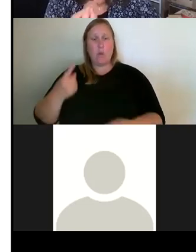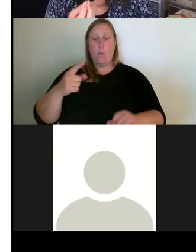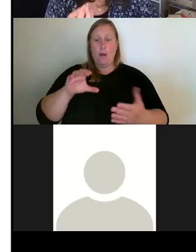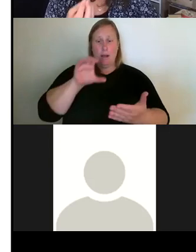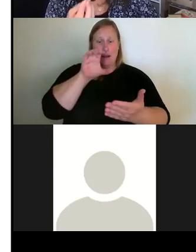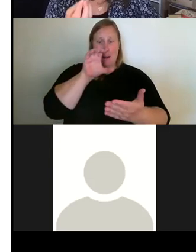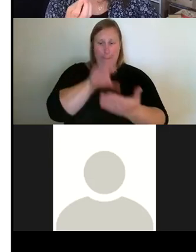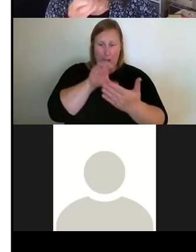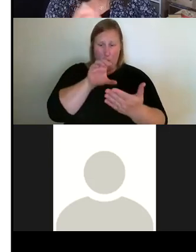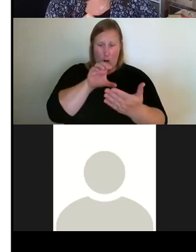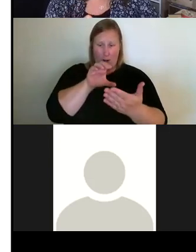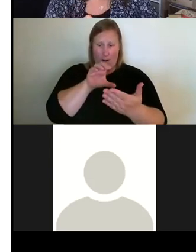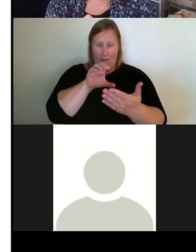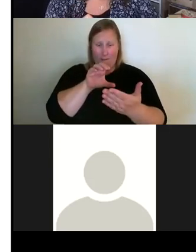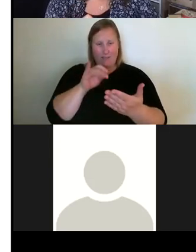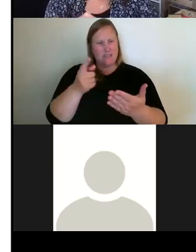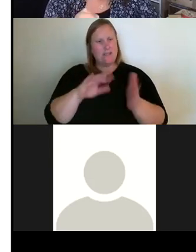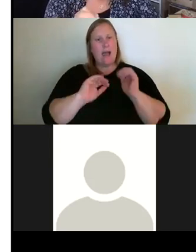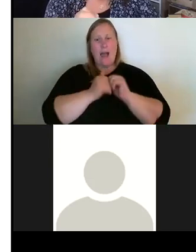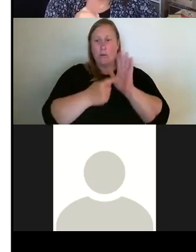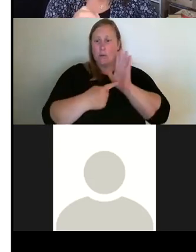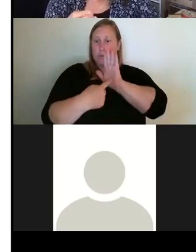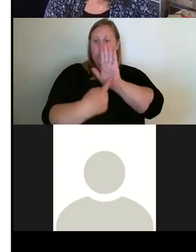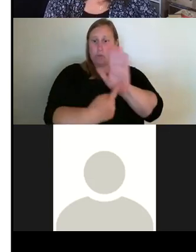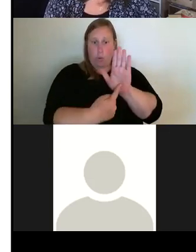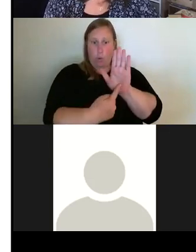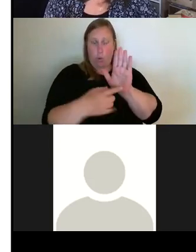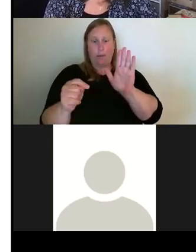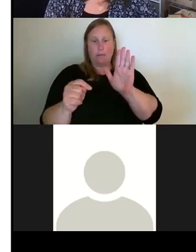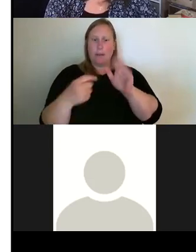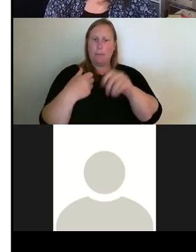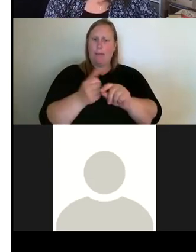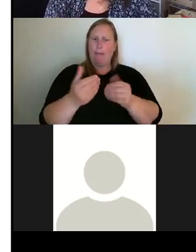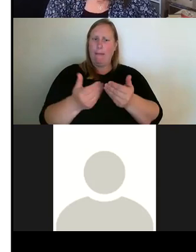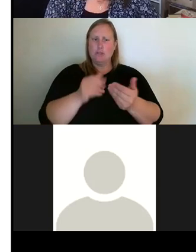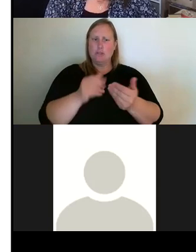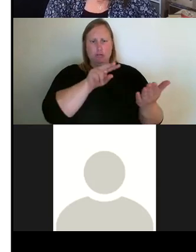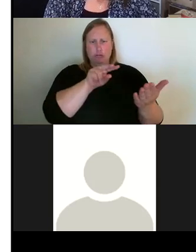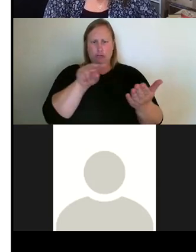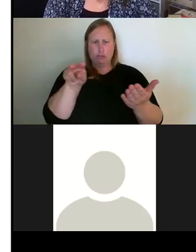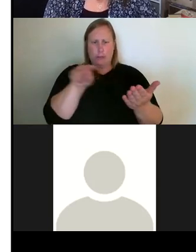you visually display it can make it easier to read and understand?